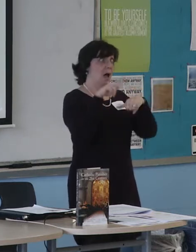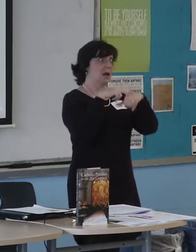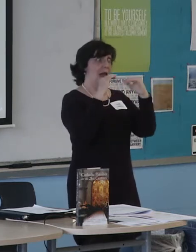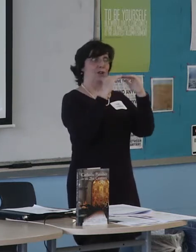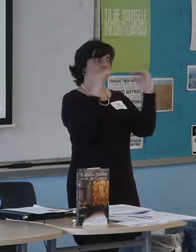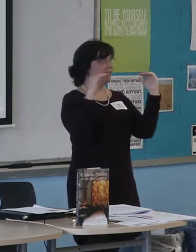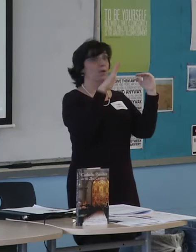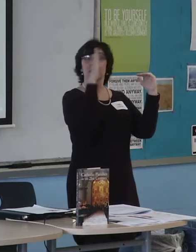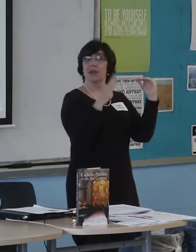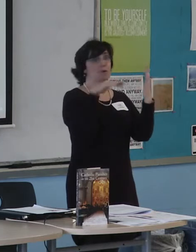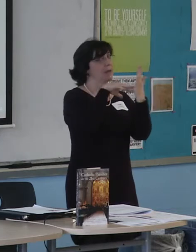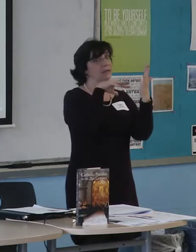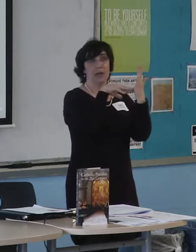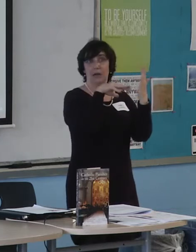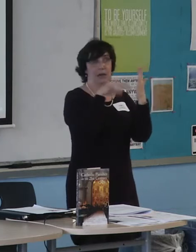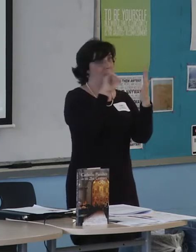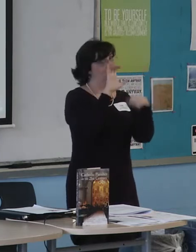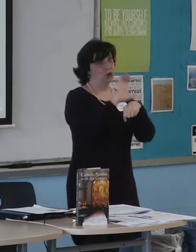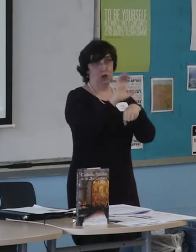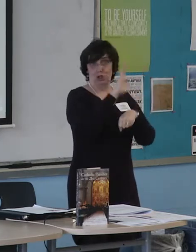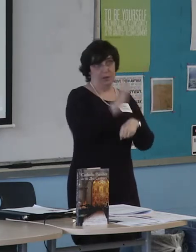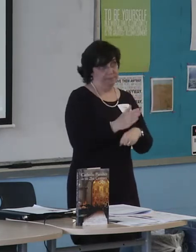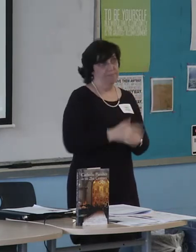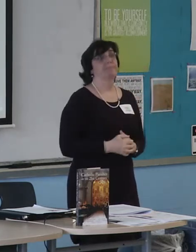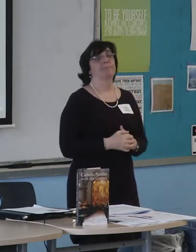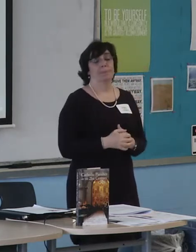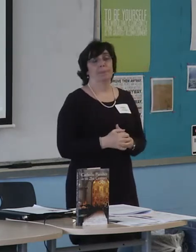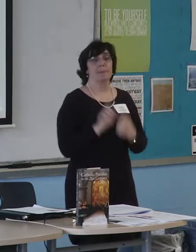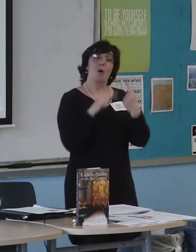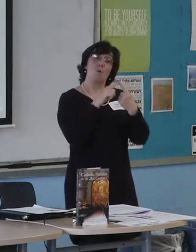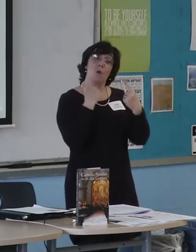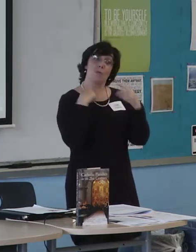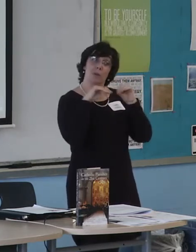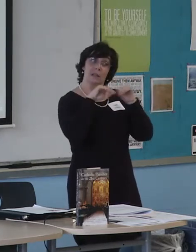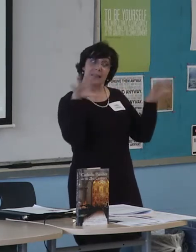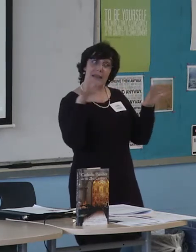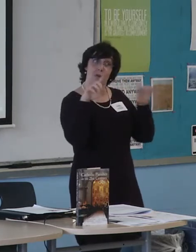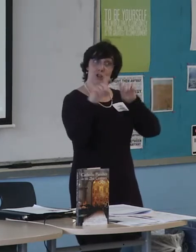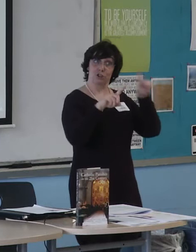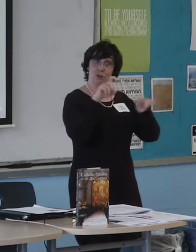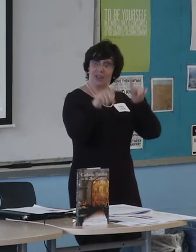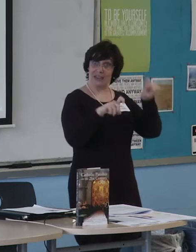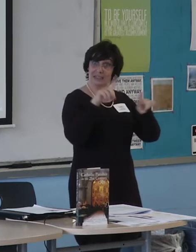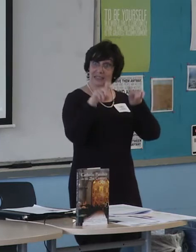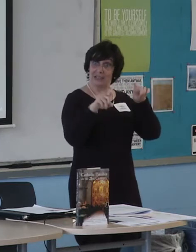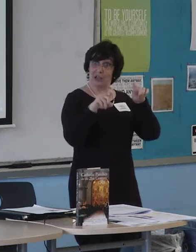looked at this as a church. So when we sent out the surveys to every diocese in